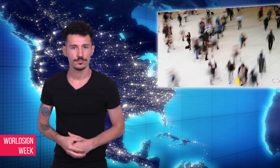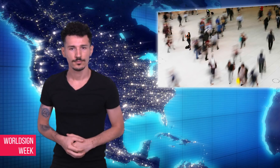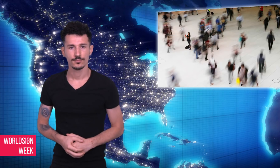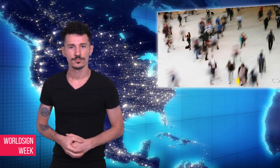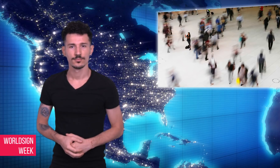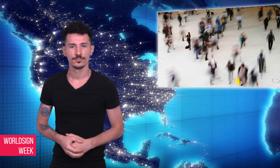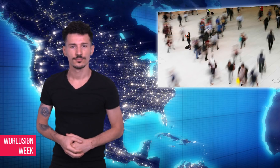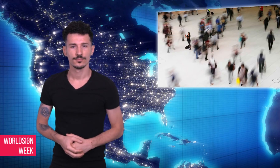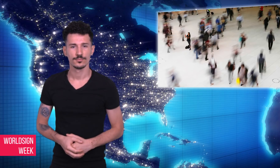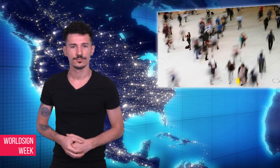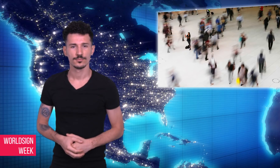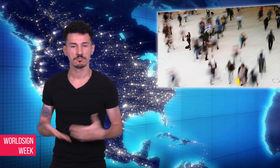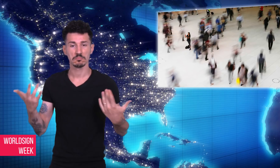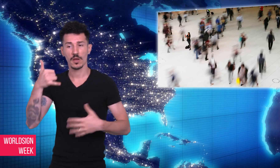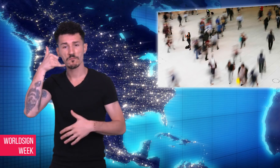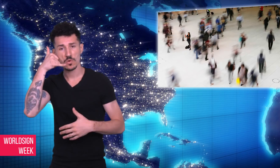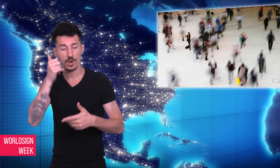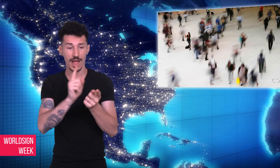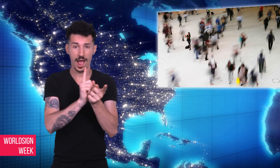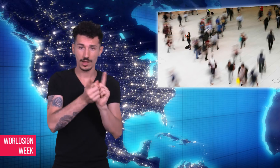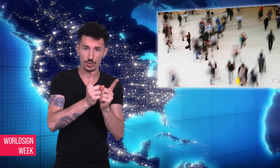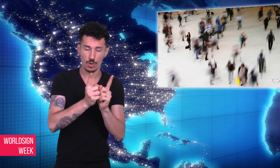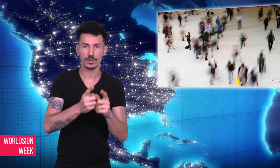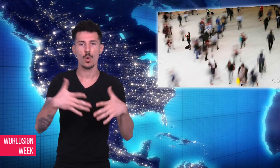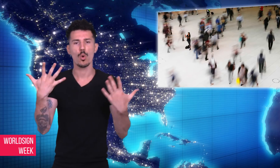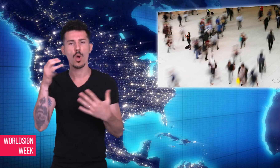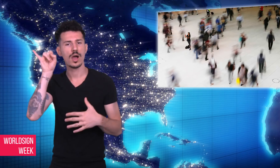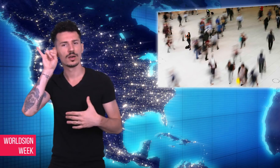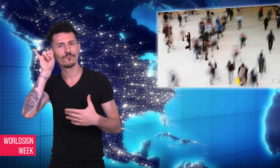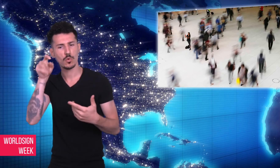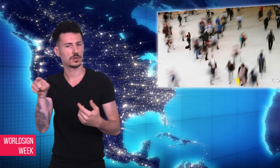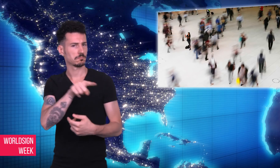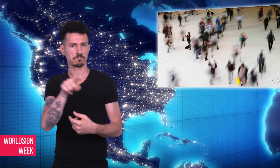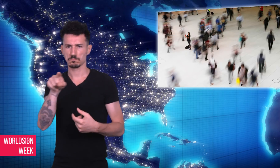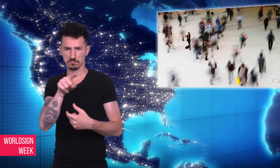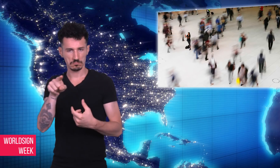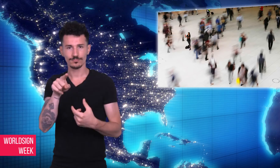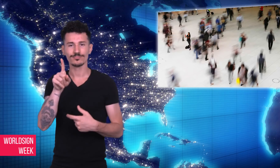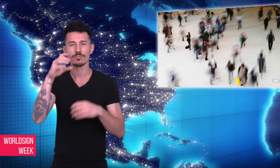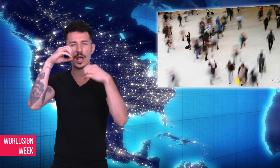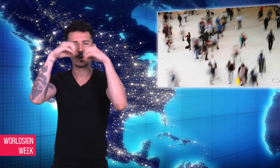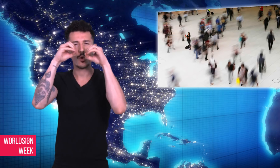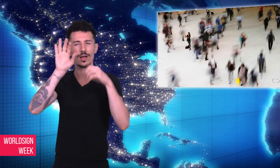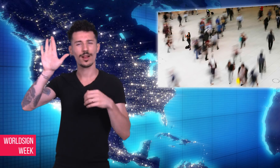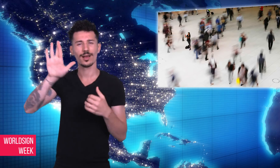Many Google apps on Android devices